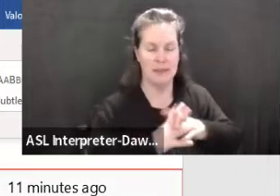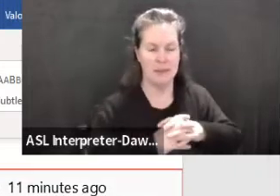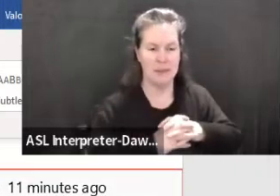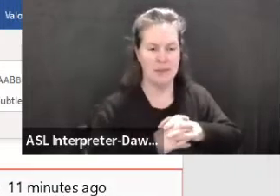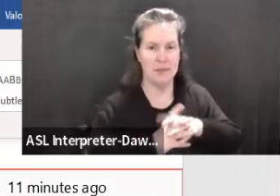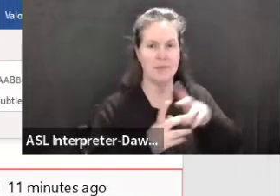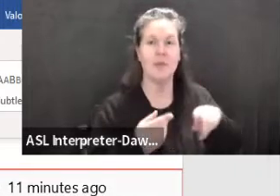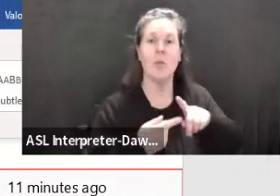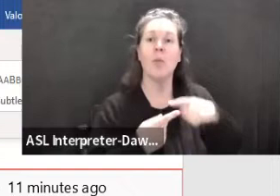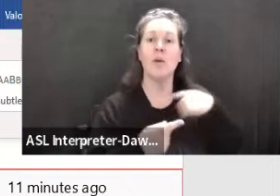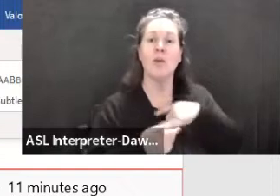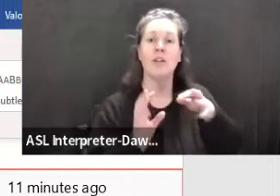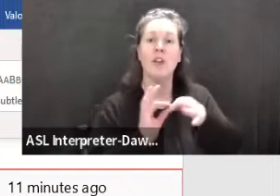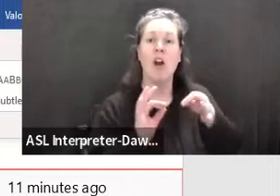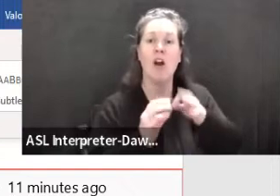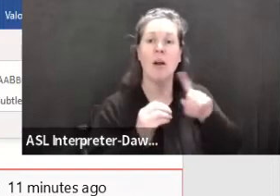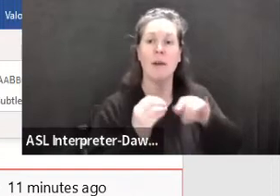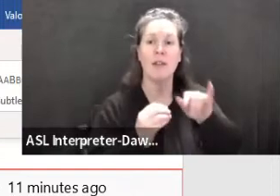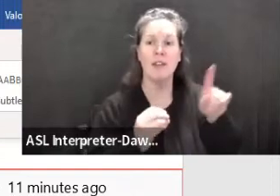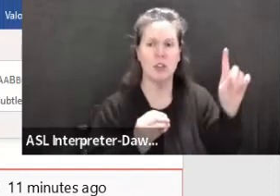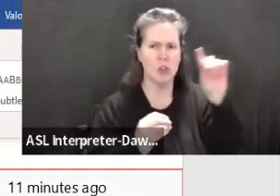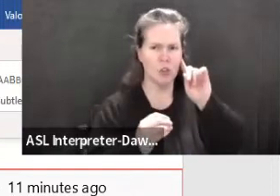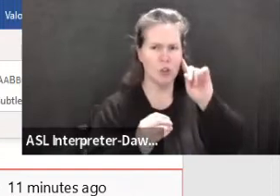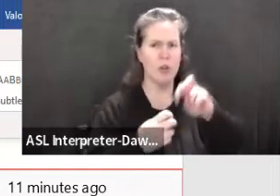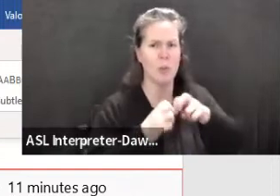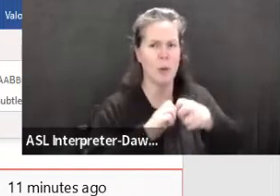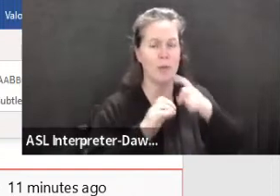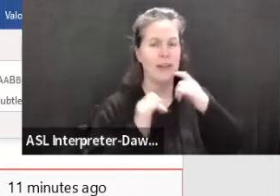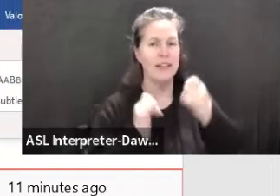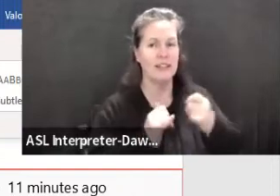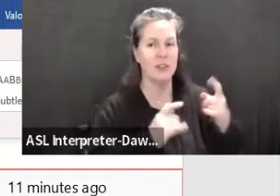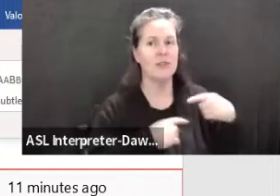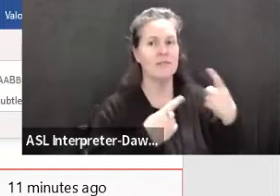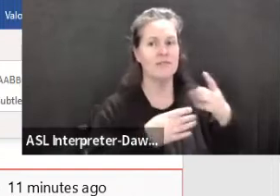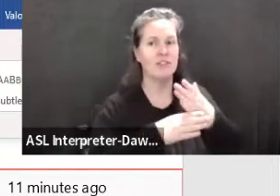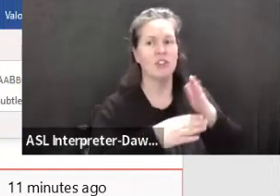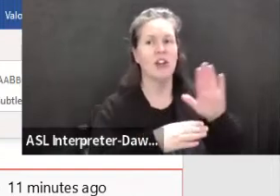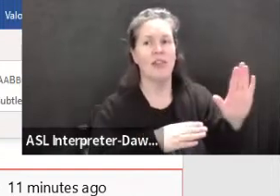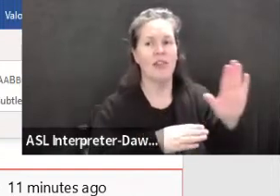we've heard the problem, right? Individuals have shared their experience, you know,